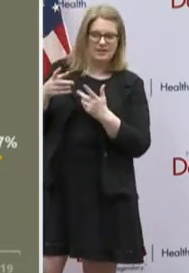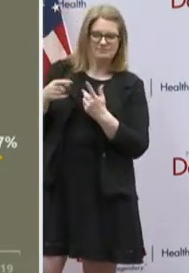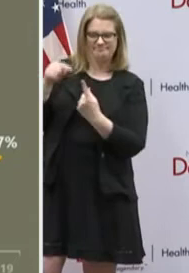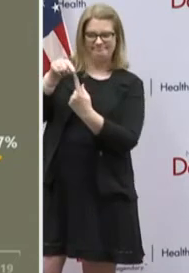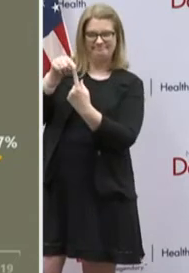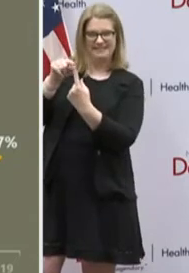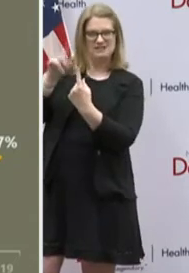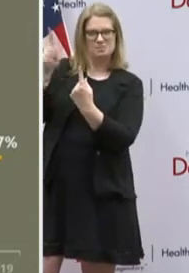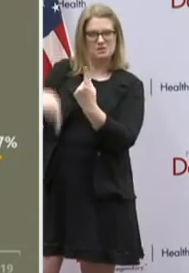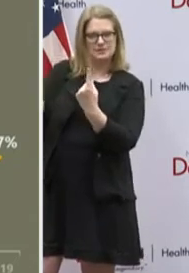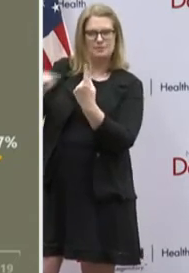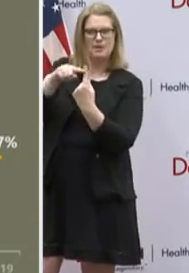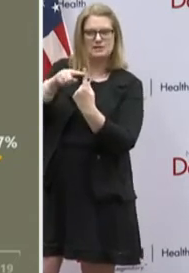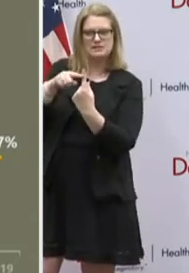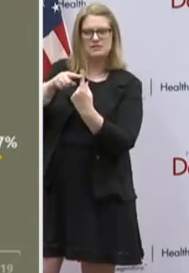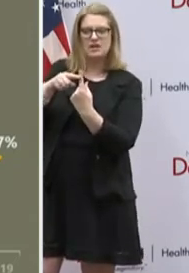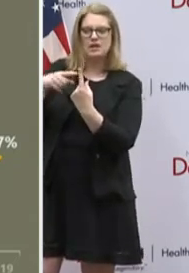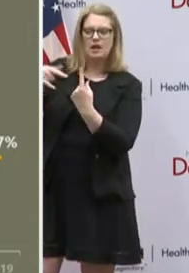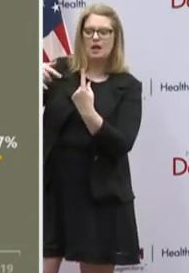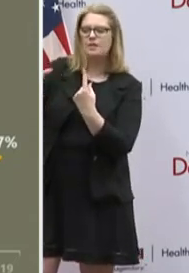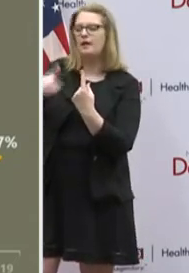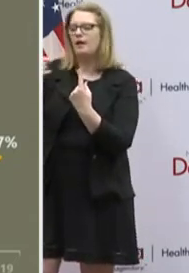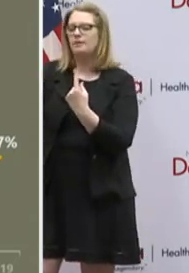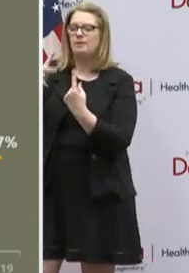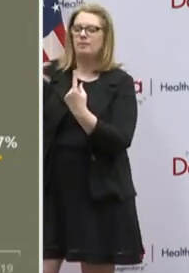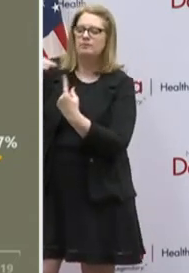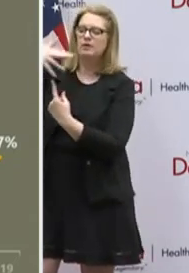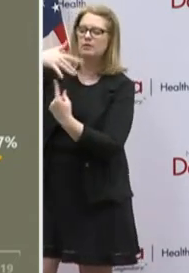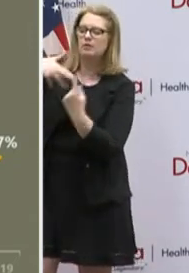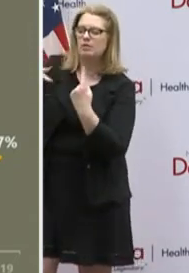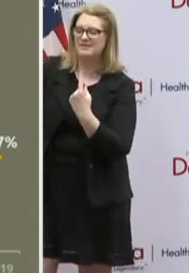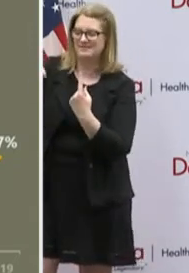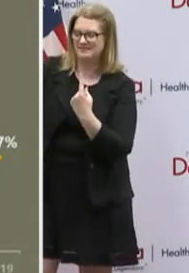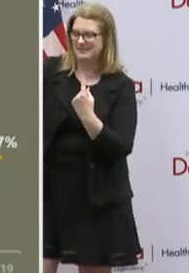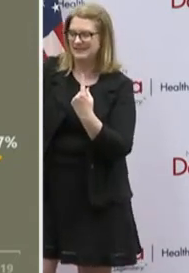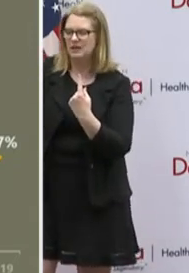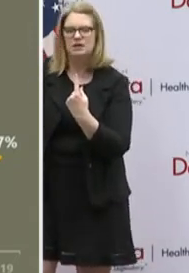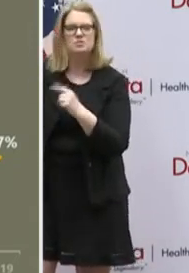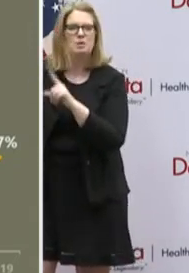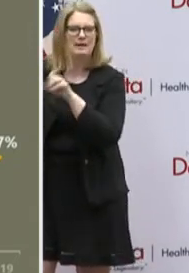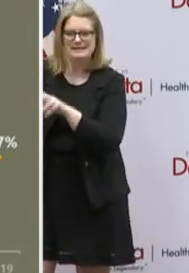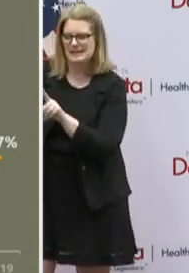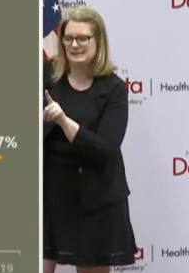TEST THOSE PEOPLE WHO WE KNOW HAVE BEEN IN CLOSE CONTACT WITH OTHER -- WITH OTHER PEOPLE WHO